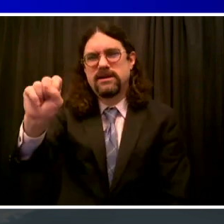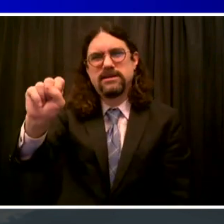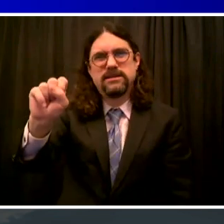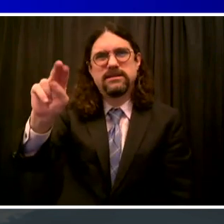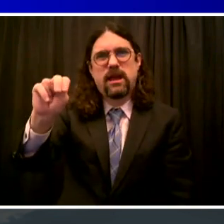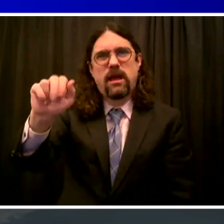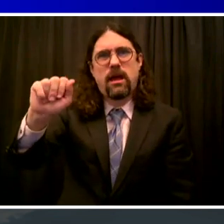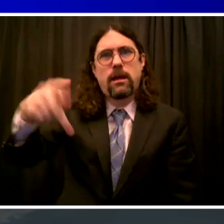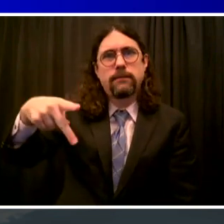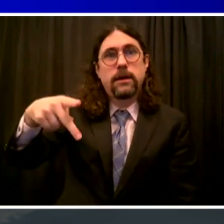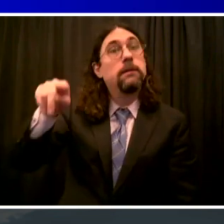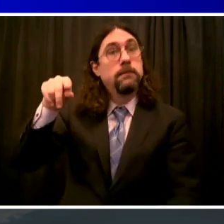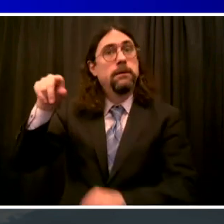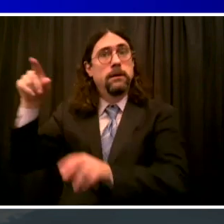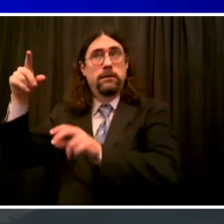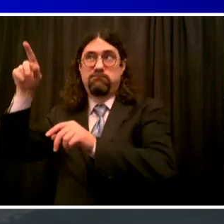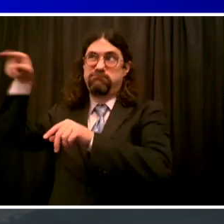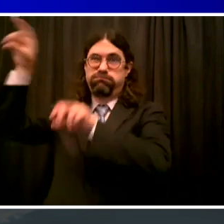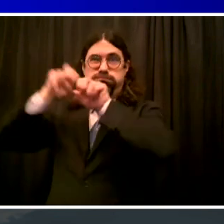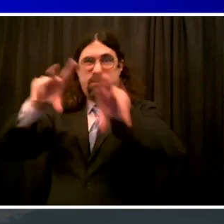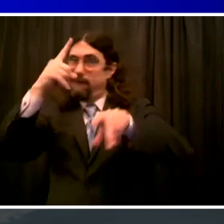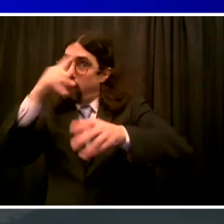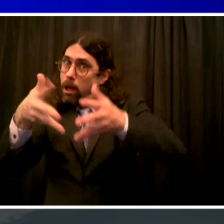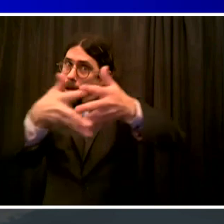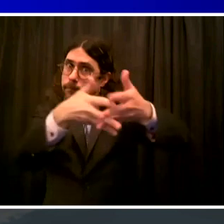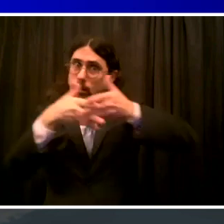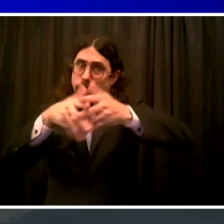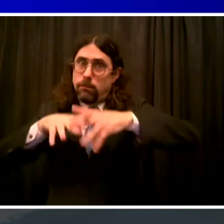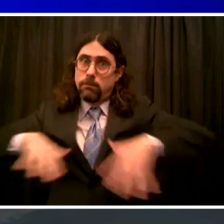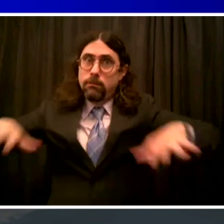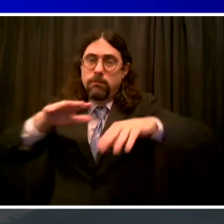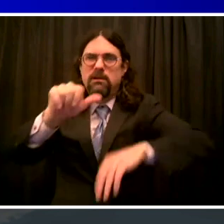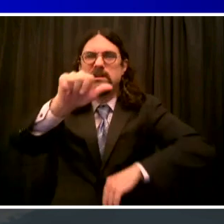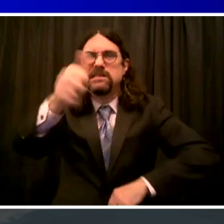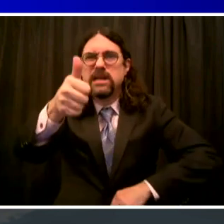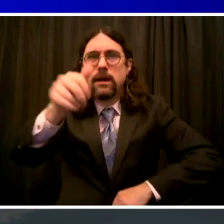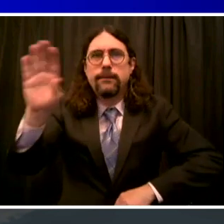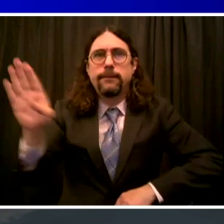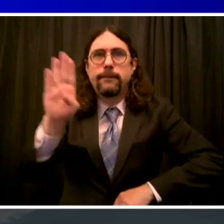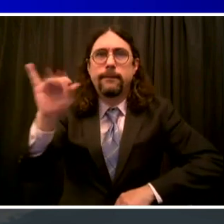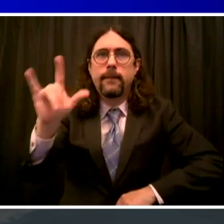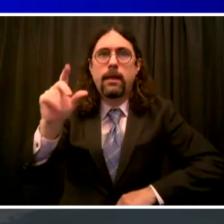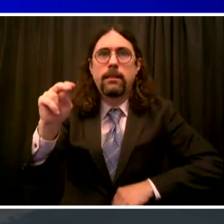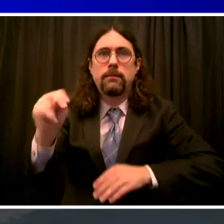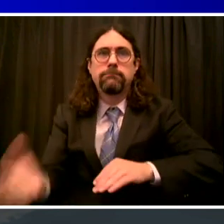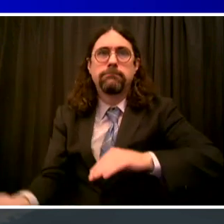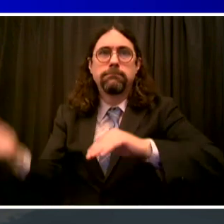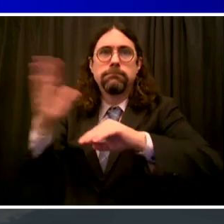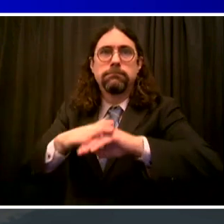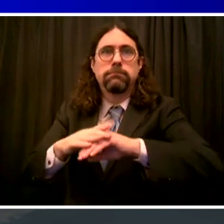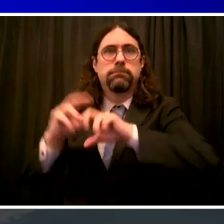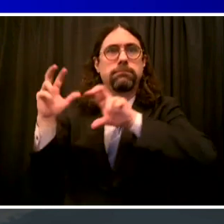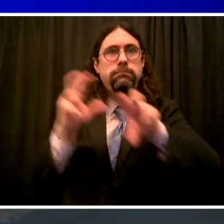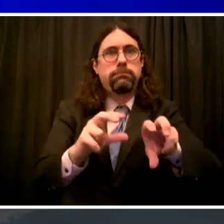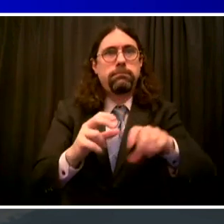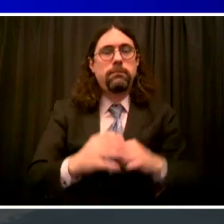MANY PEOPLE EAR GOI HNGUNRYG BECAUSE OF THIS ECONOMIC CRISIS. I WANT TO REIMND